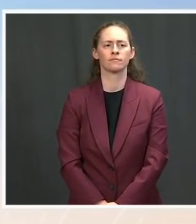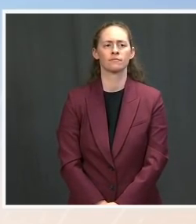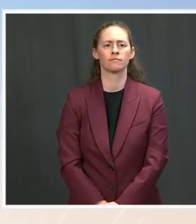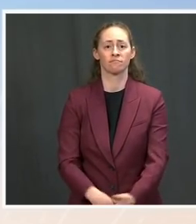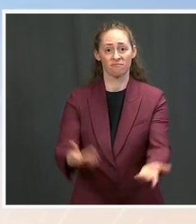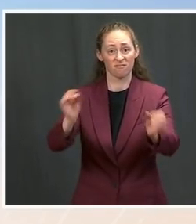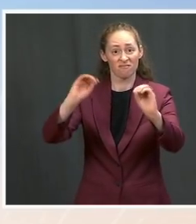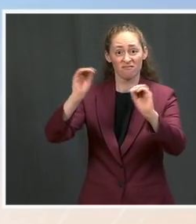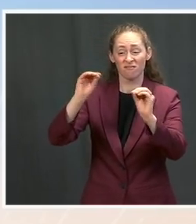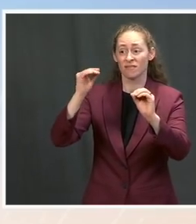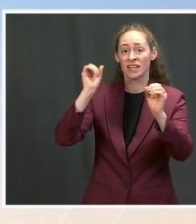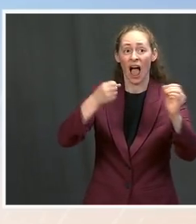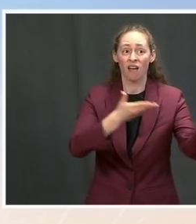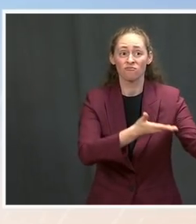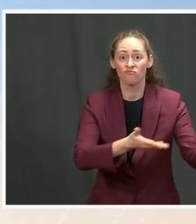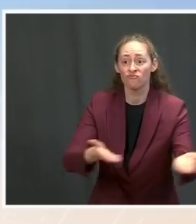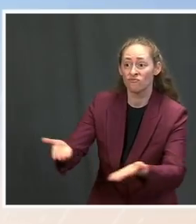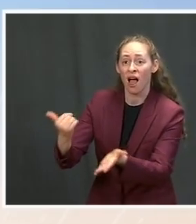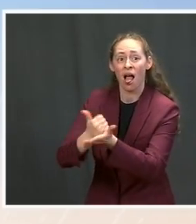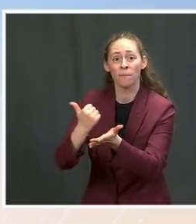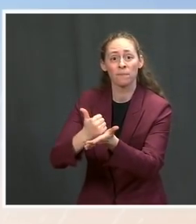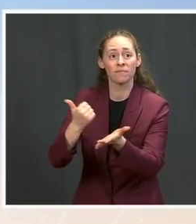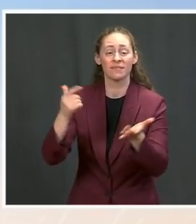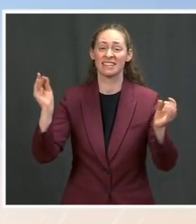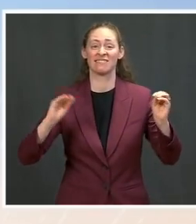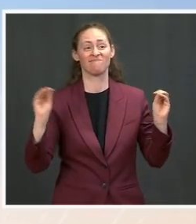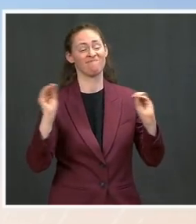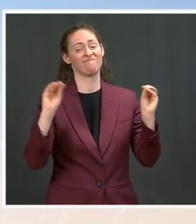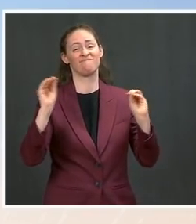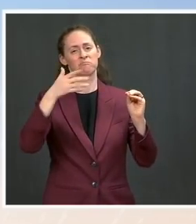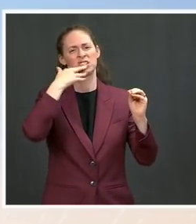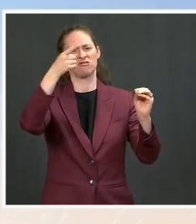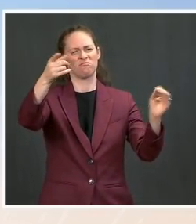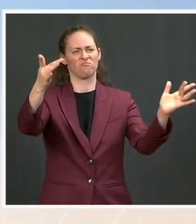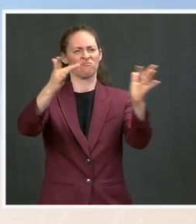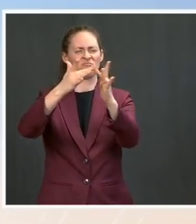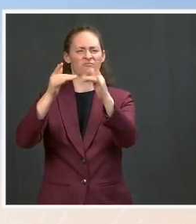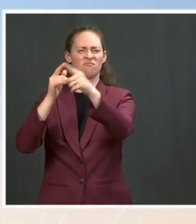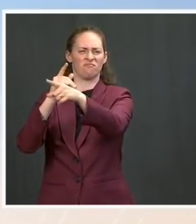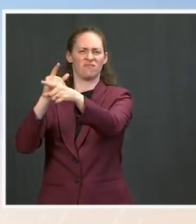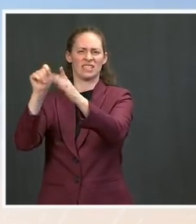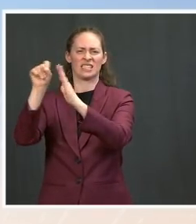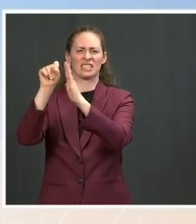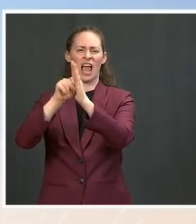but I would, again, point you to the State Department because the personnel would come from there. Go ahead. The Press: On the refugee cap,